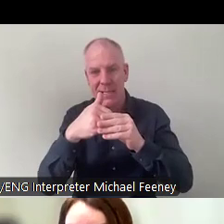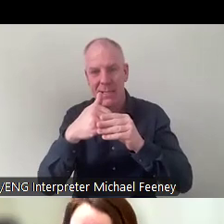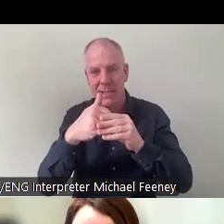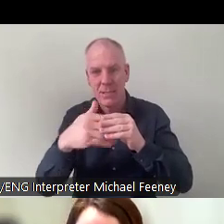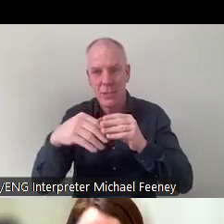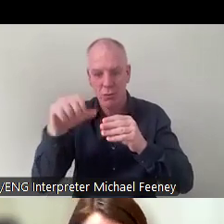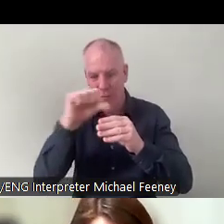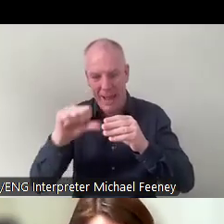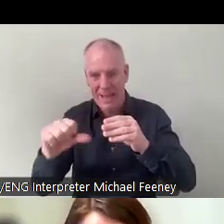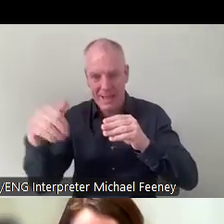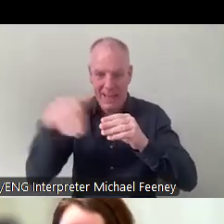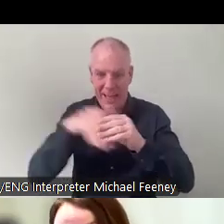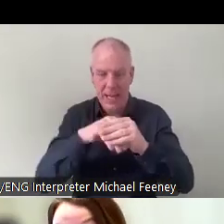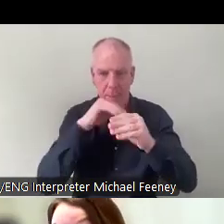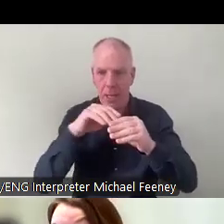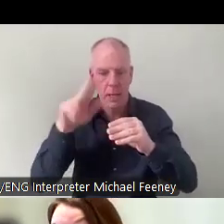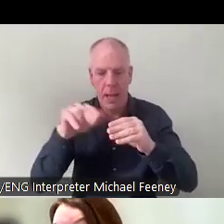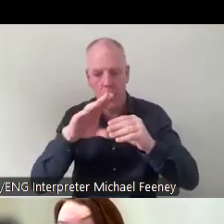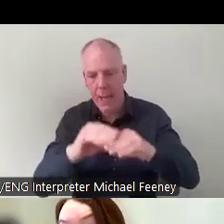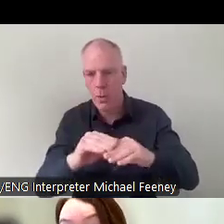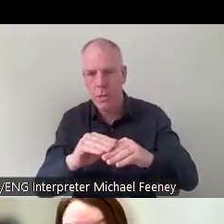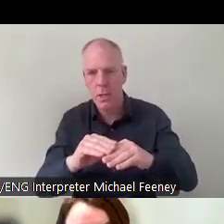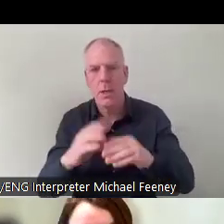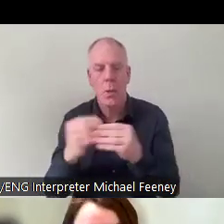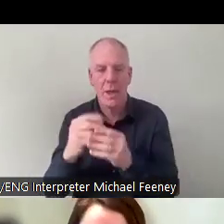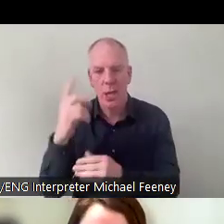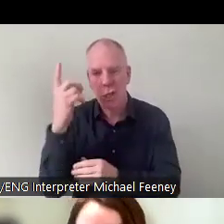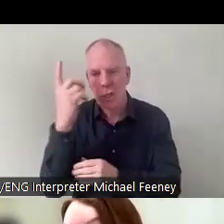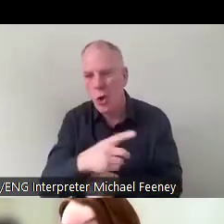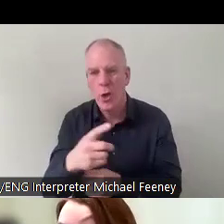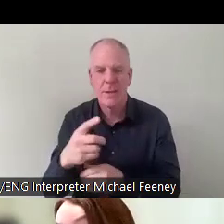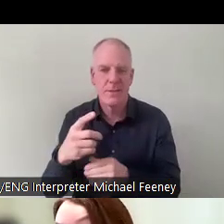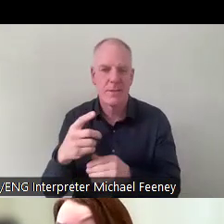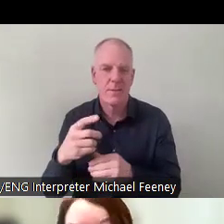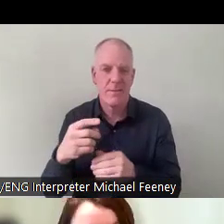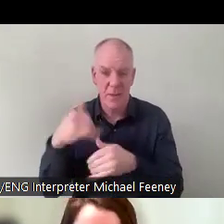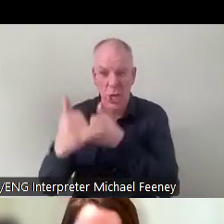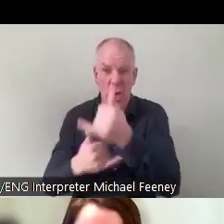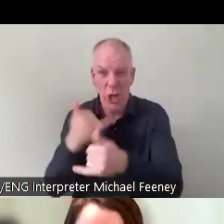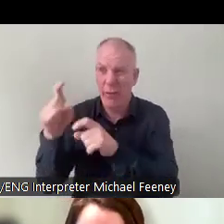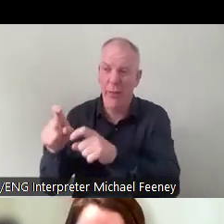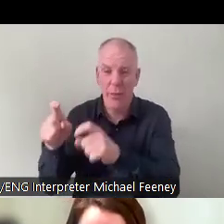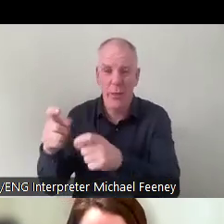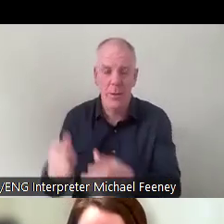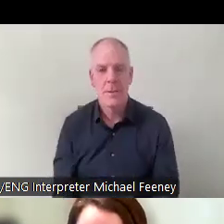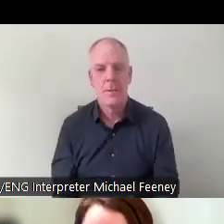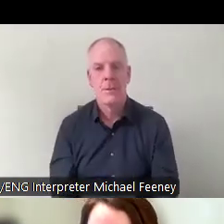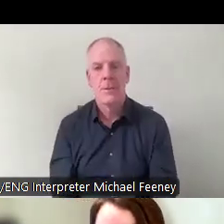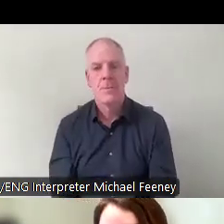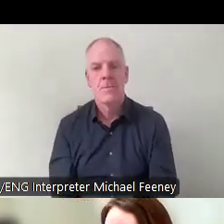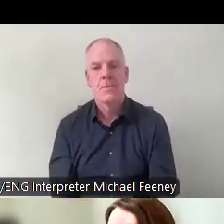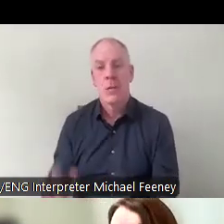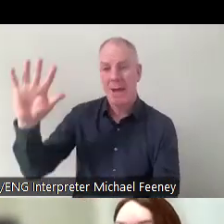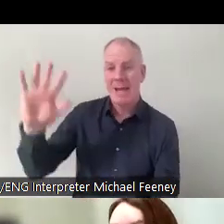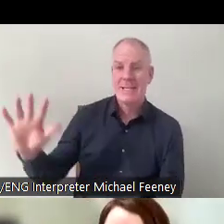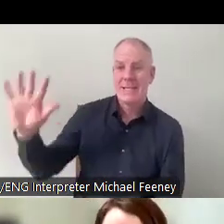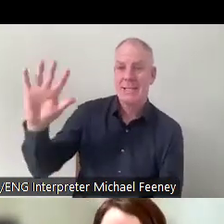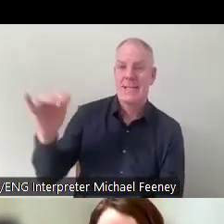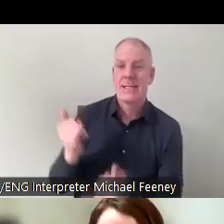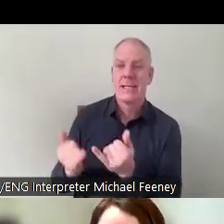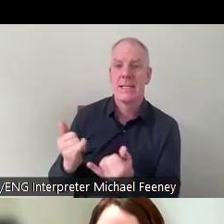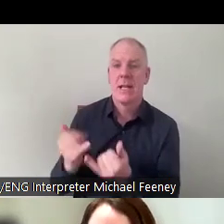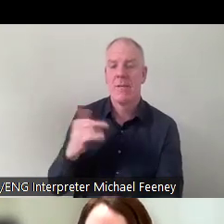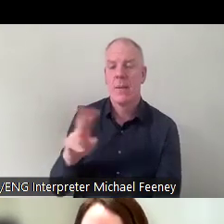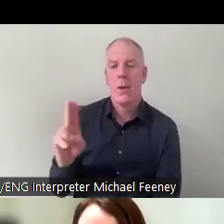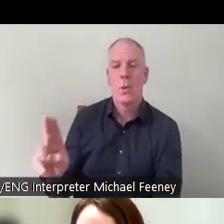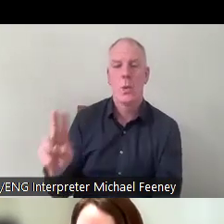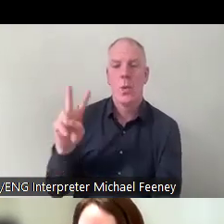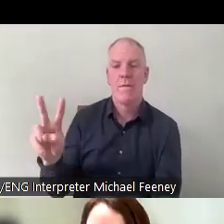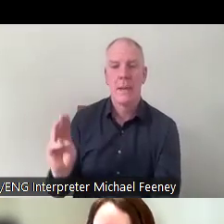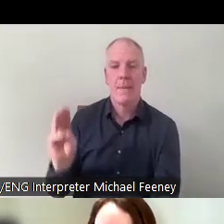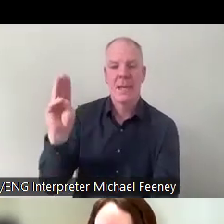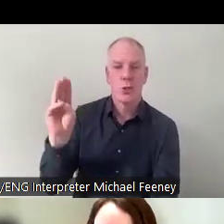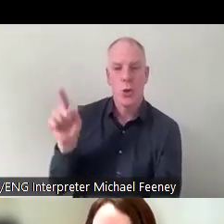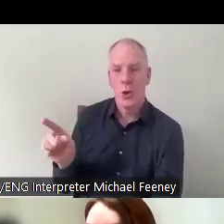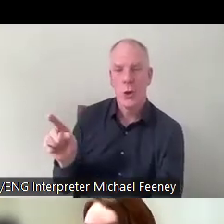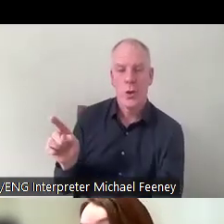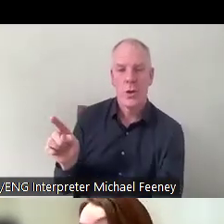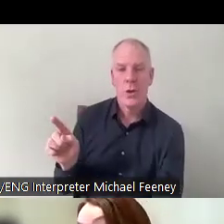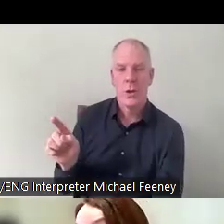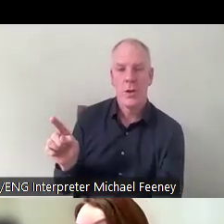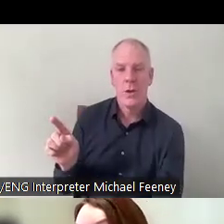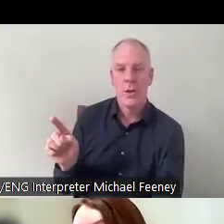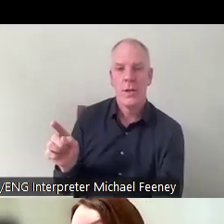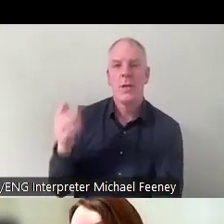cracks of the painting, along with dirt and grime and soiling for many years. On the right, you can see a detail here of the UV imaging that shows the varnish on the